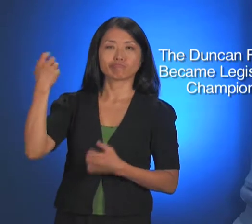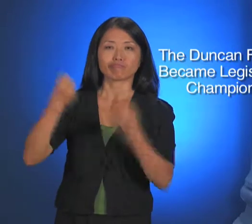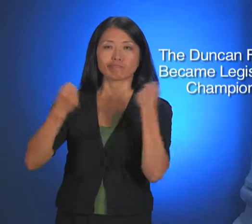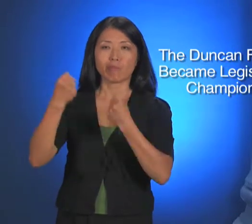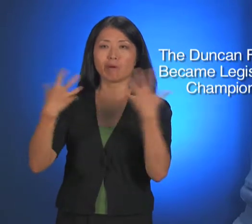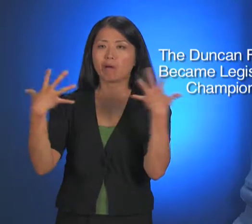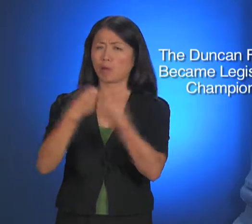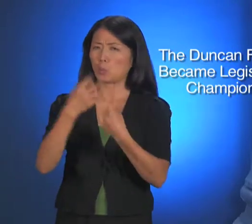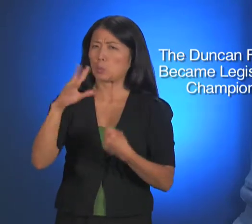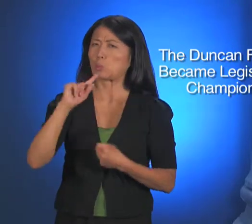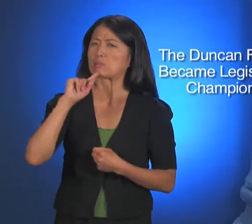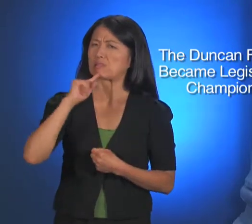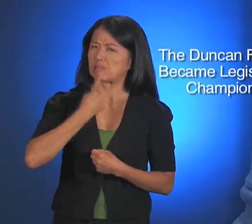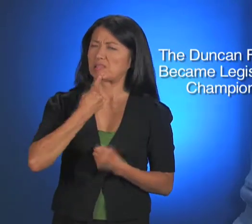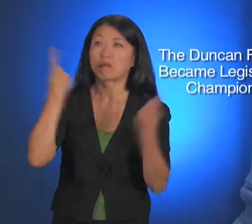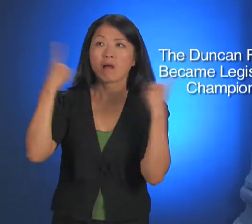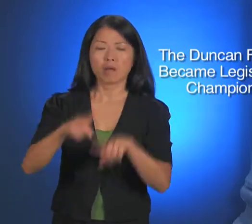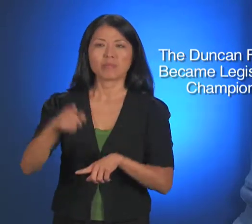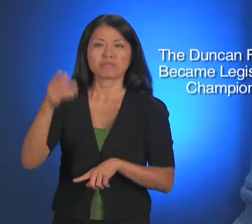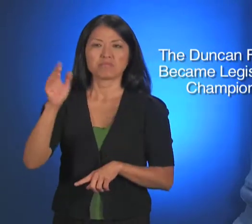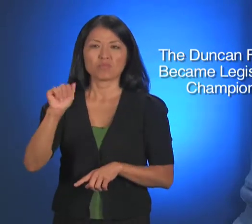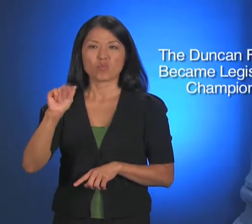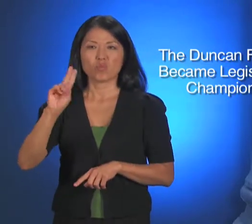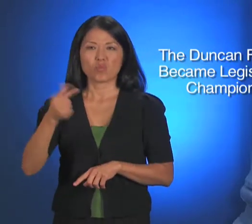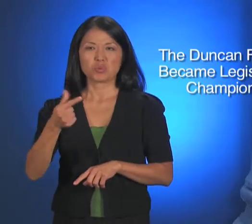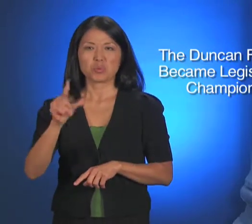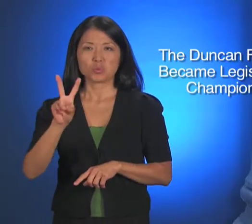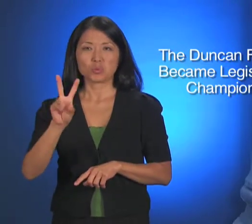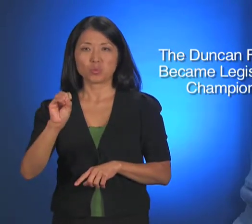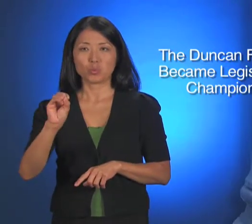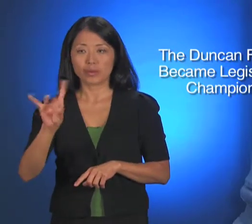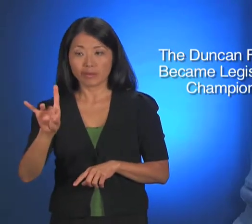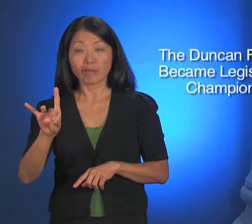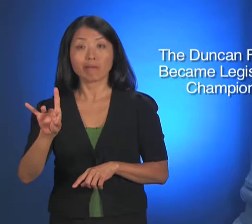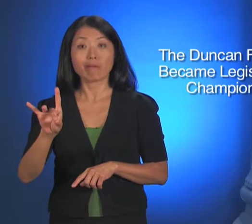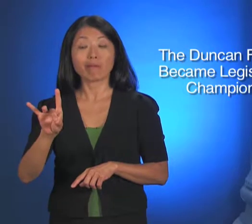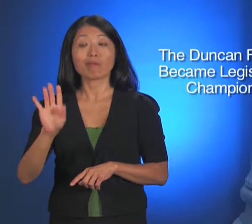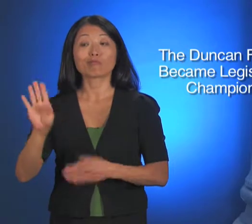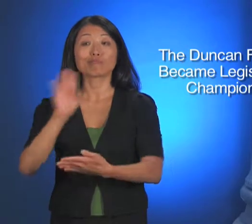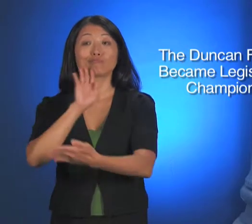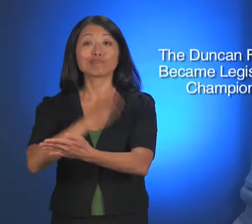was involved in a serious car accident in August 2008